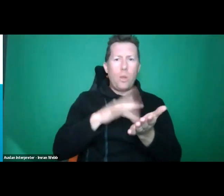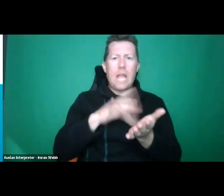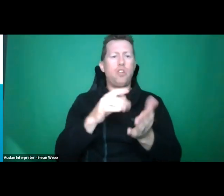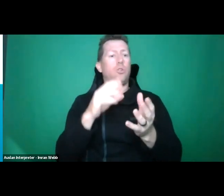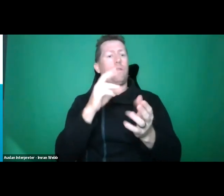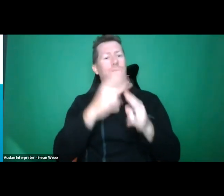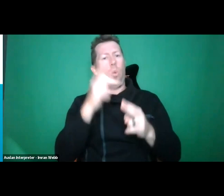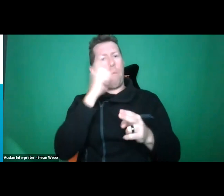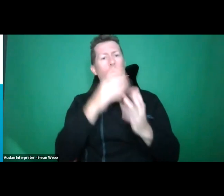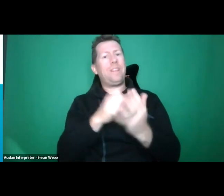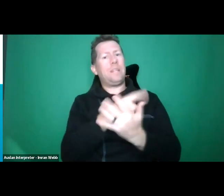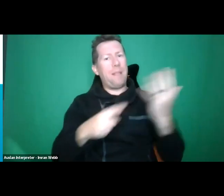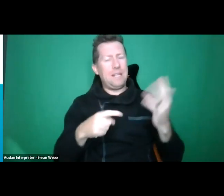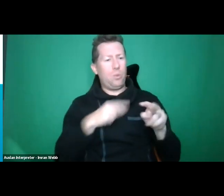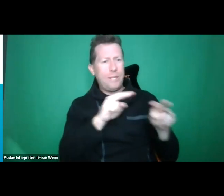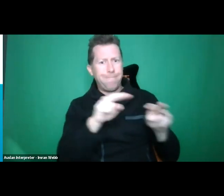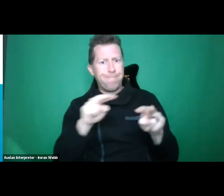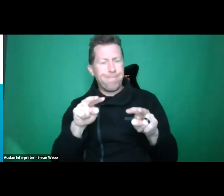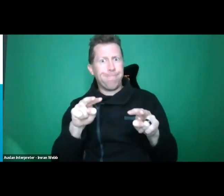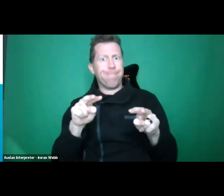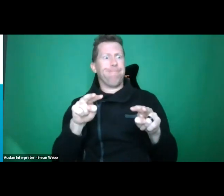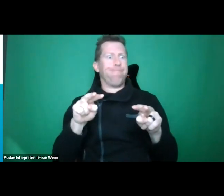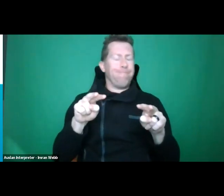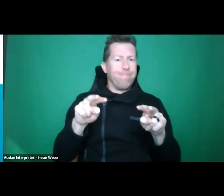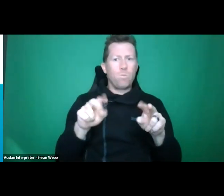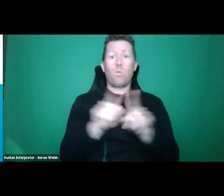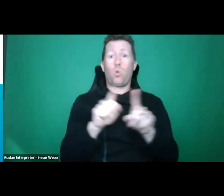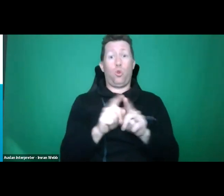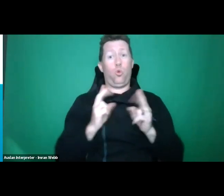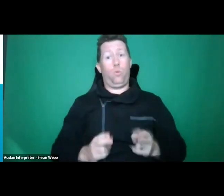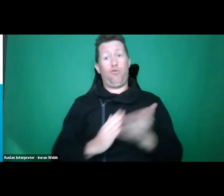But also when we consider some of the human rights obligations